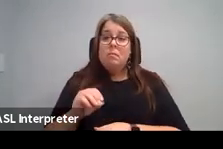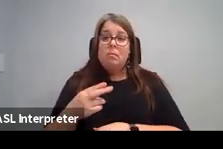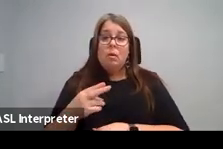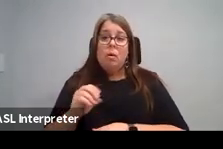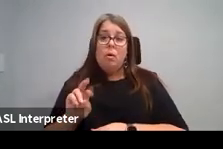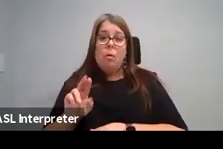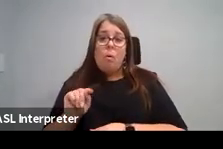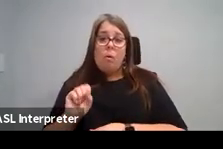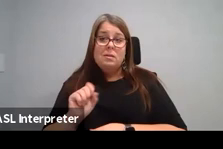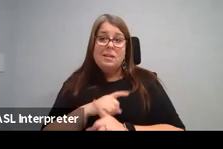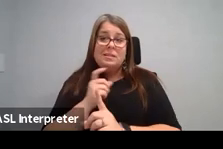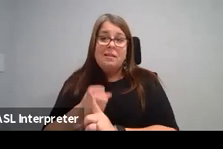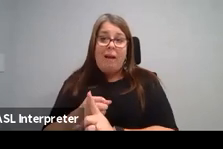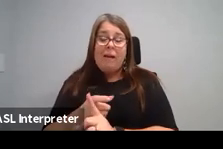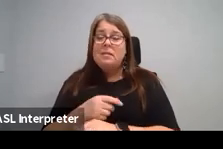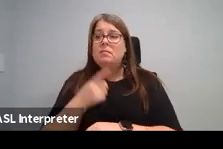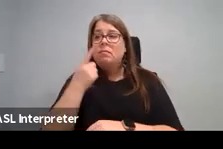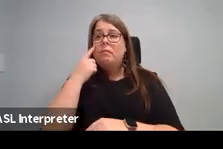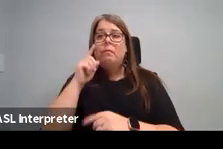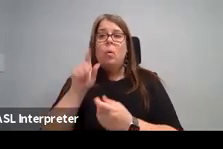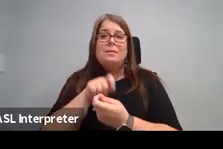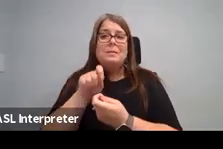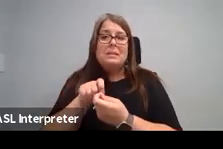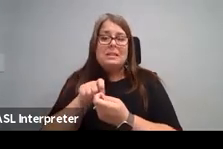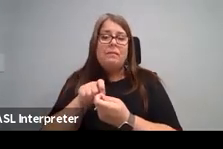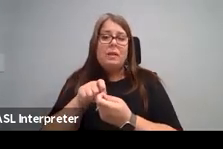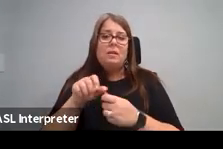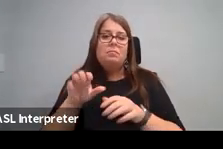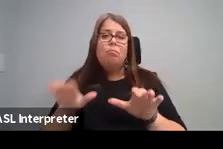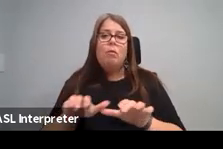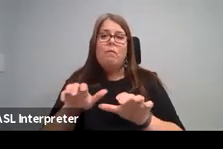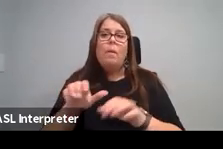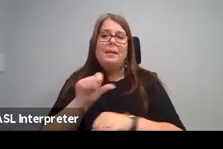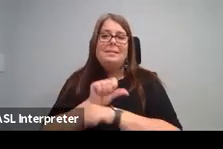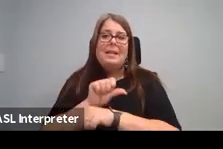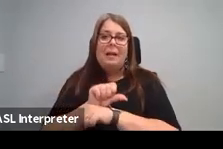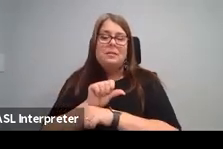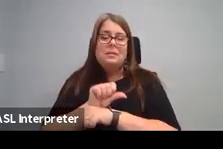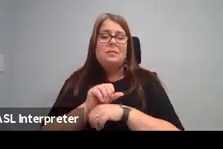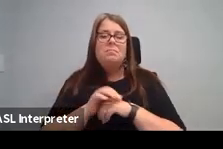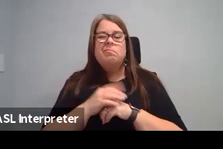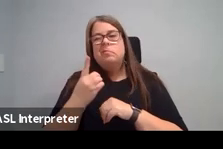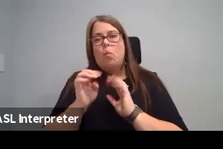Allison Frenzel : For a specific performance task that would be one example, and most importantly, as we start the year